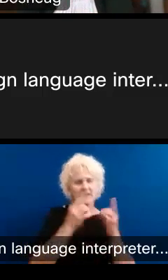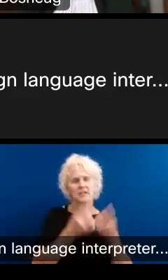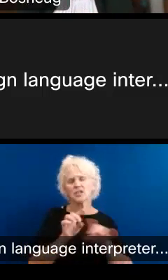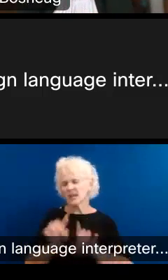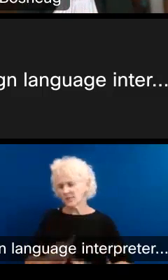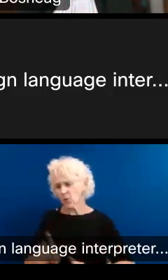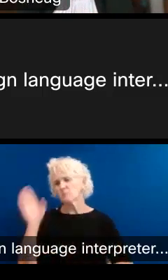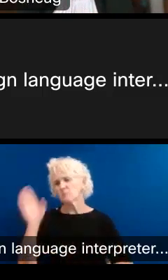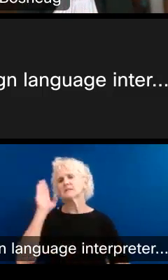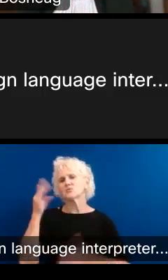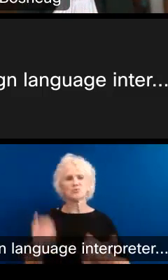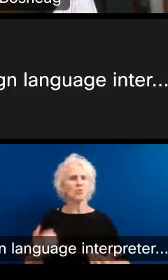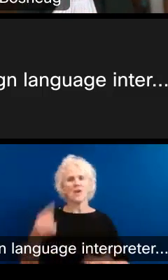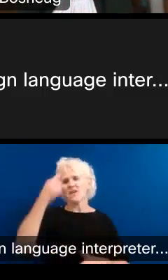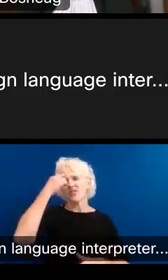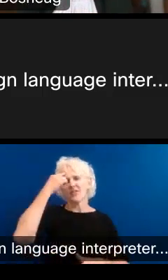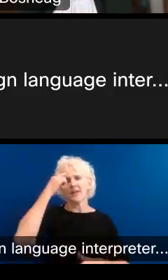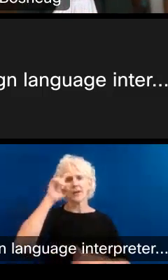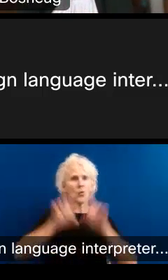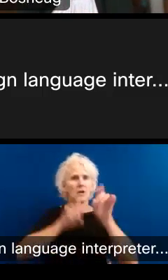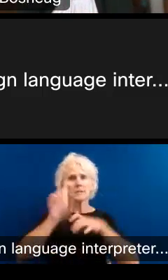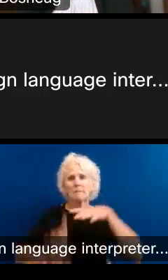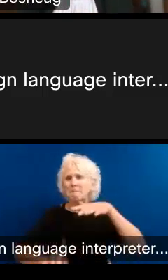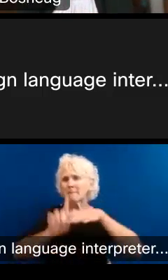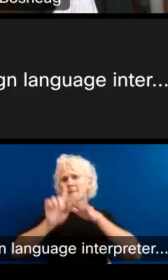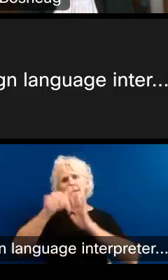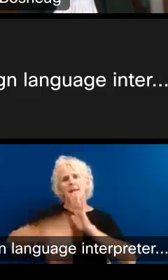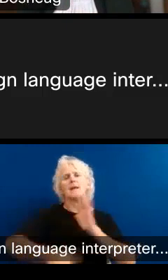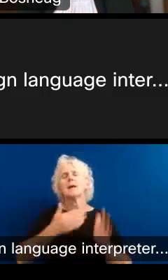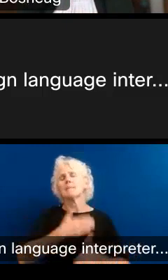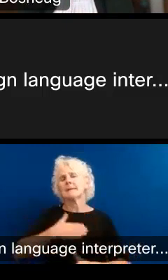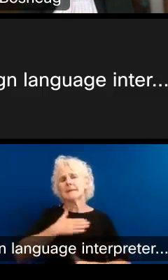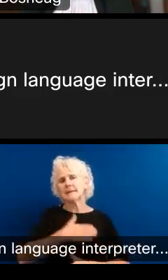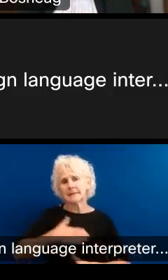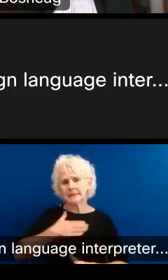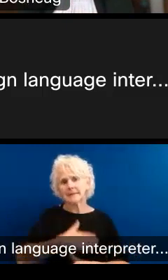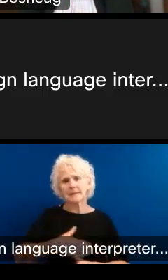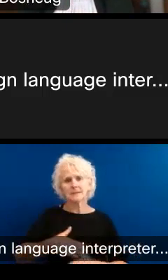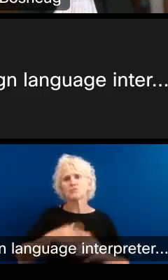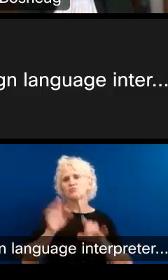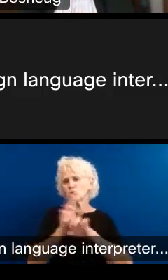so if you think of a question afterwards please utilize these emails. Thank you